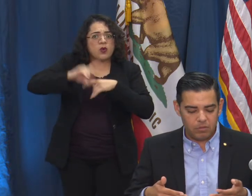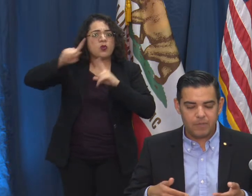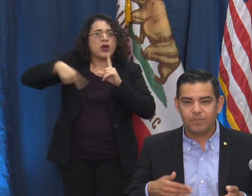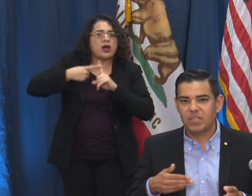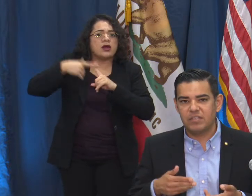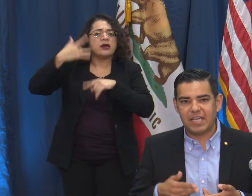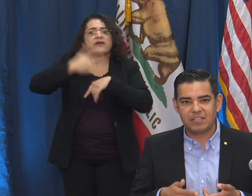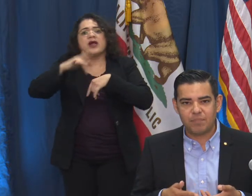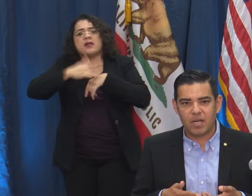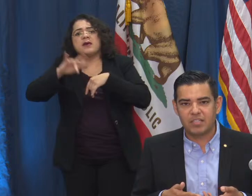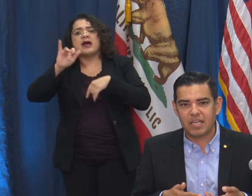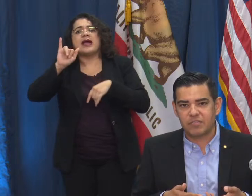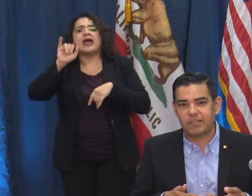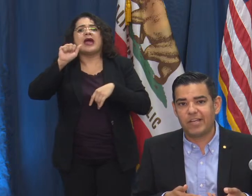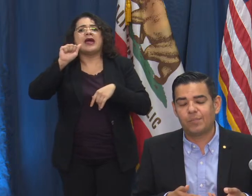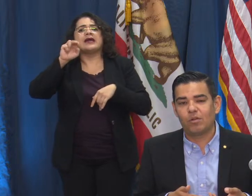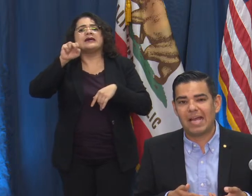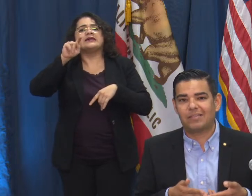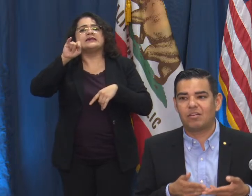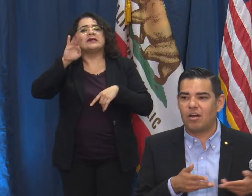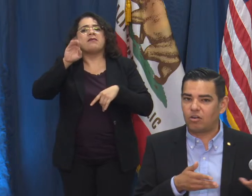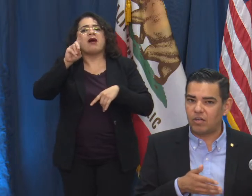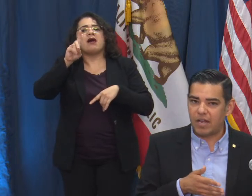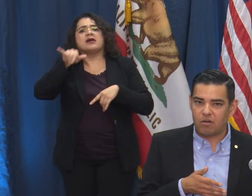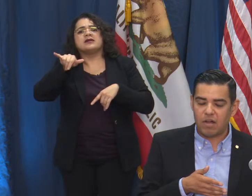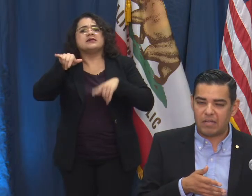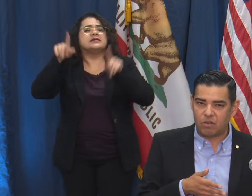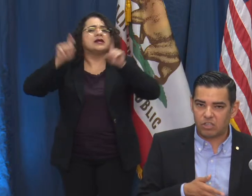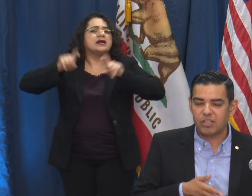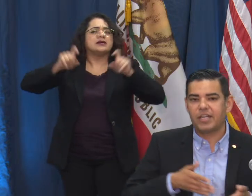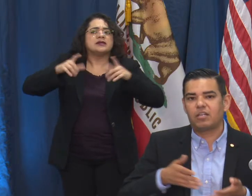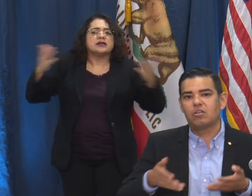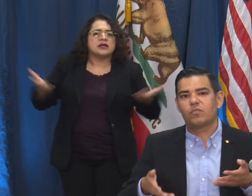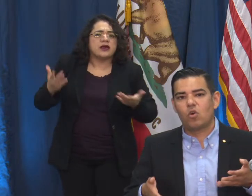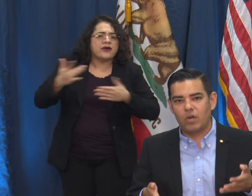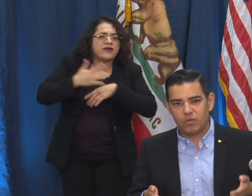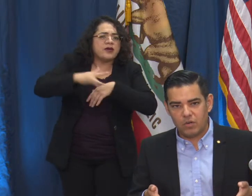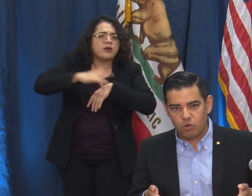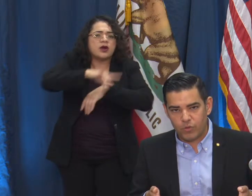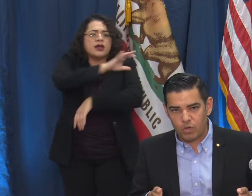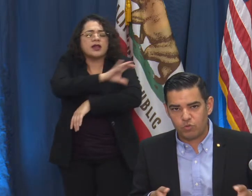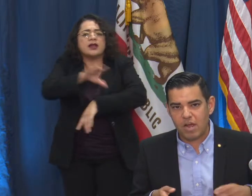is antibody testing available at our clinic or through our drive